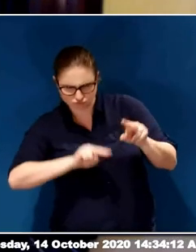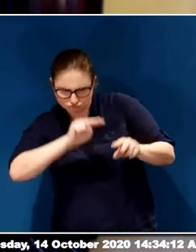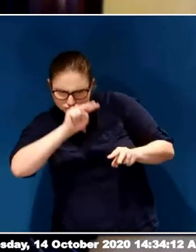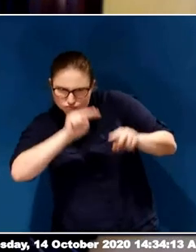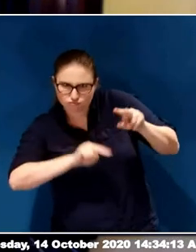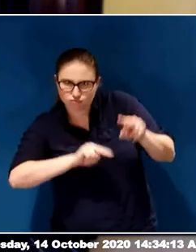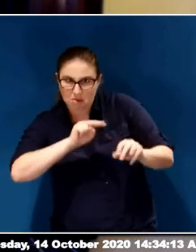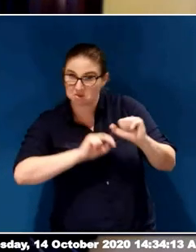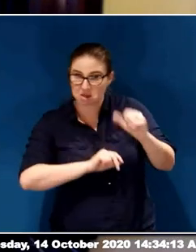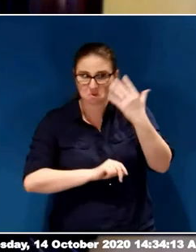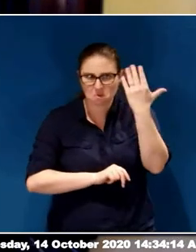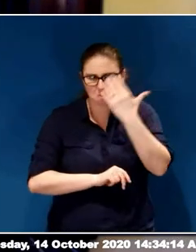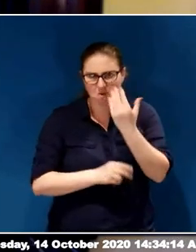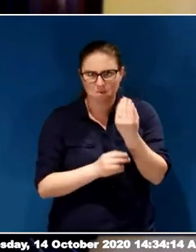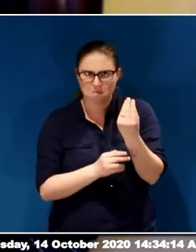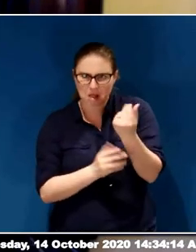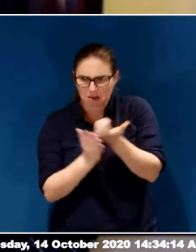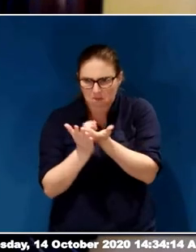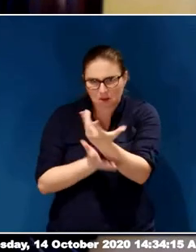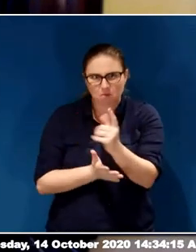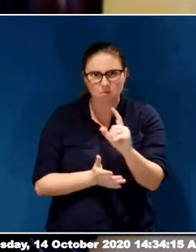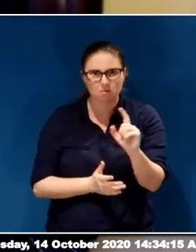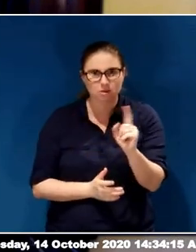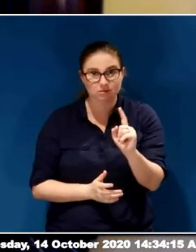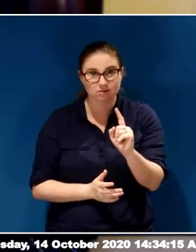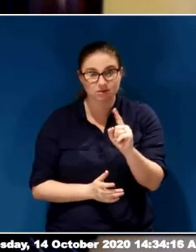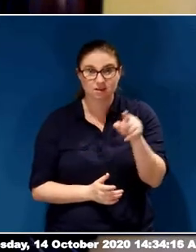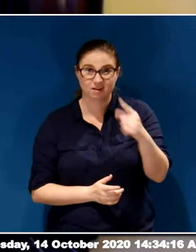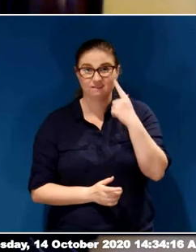significant under-spending of this annual allocation.